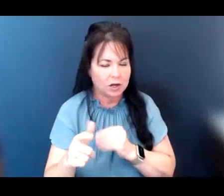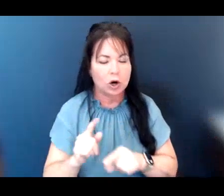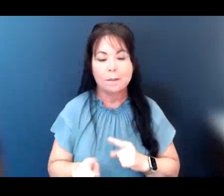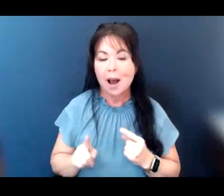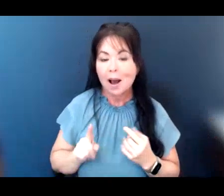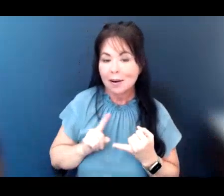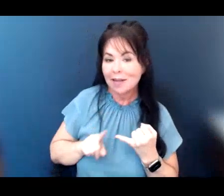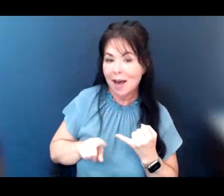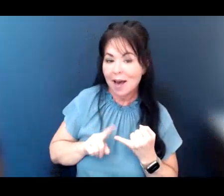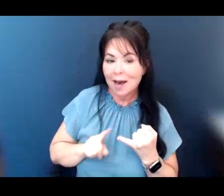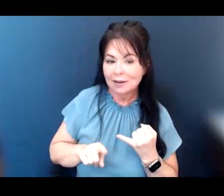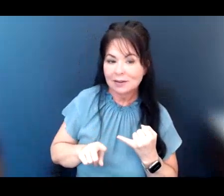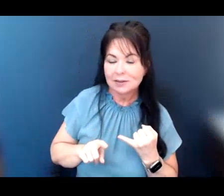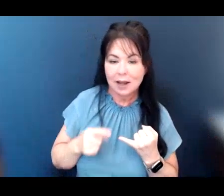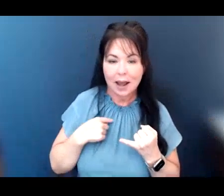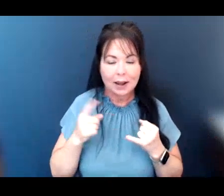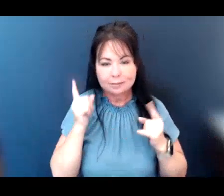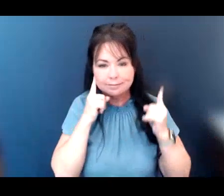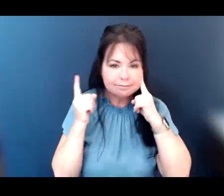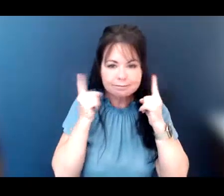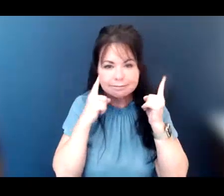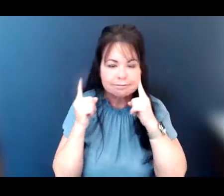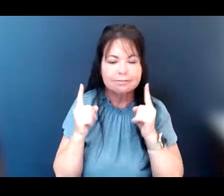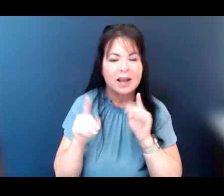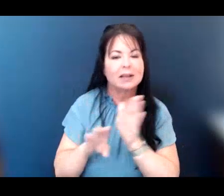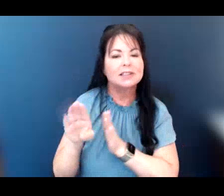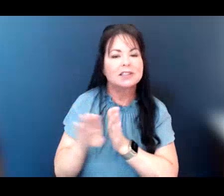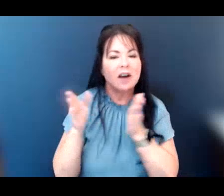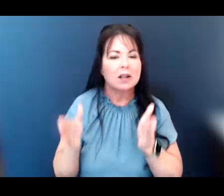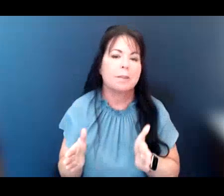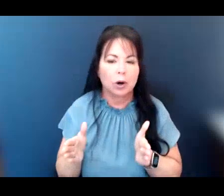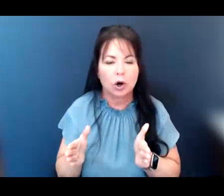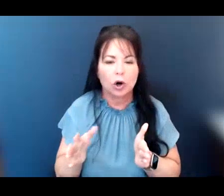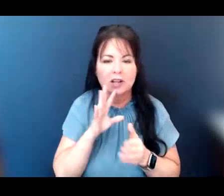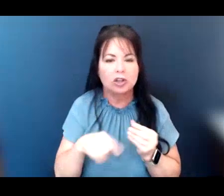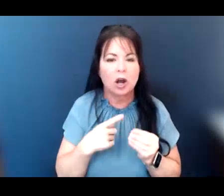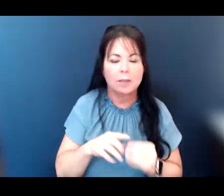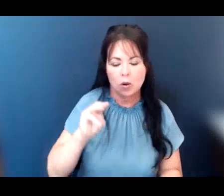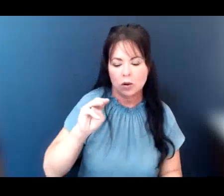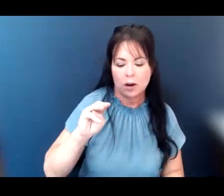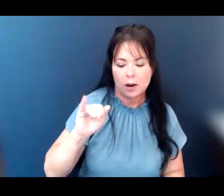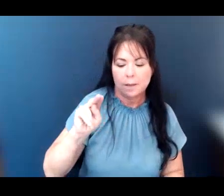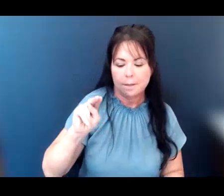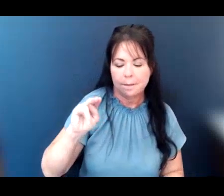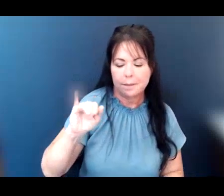I hear a lot in developer circles about the MVP, or the Minimum Viable Product. And again, that's just something--